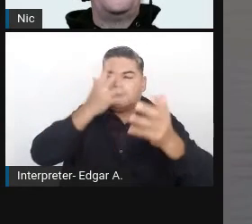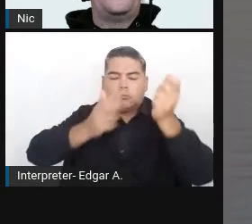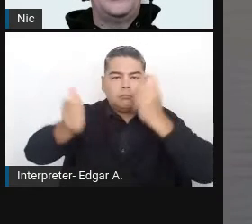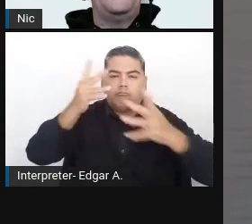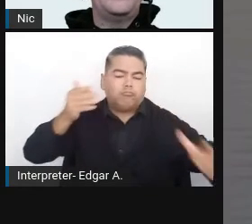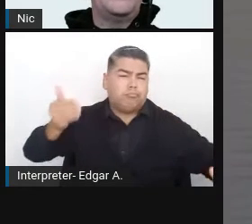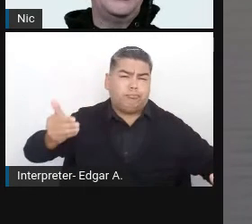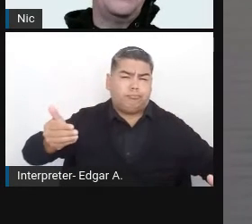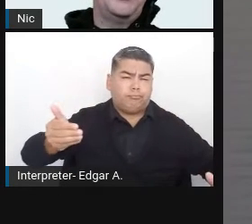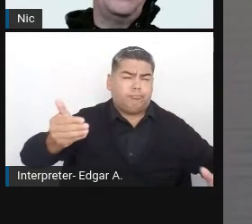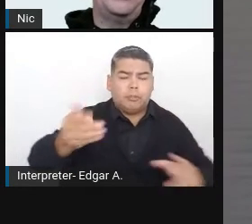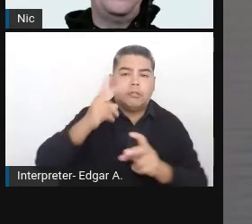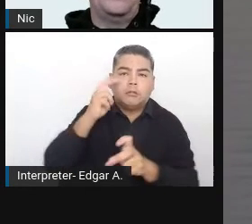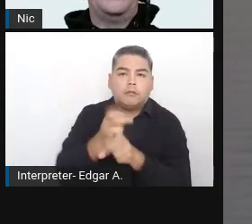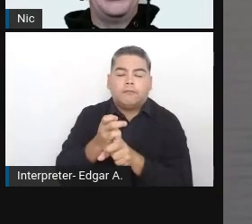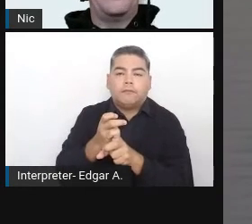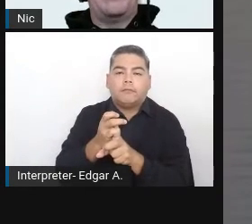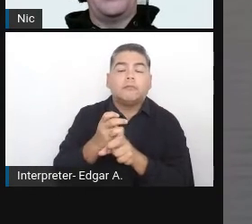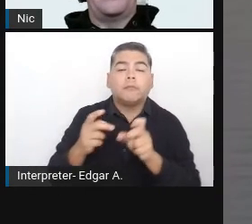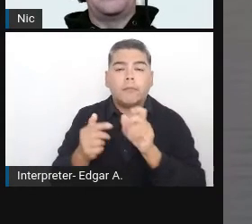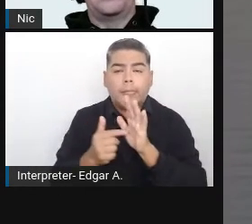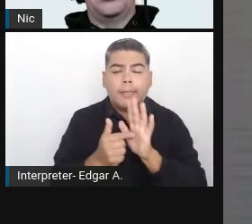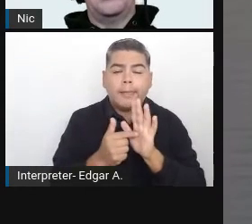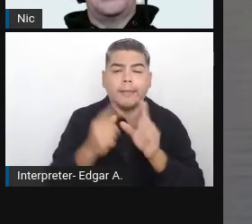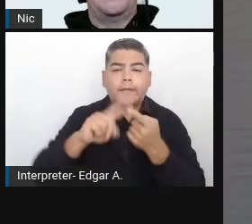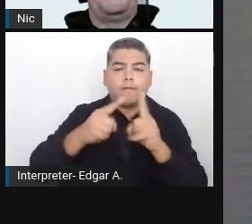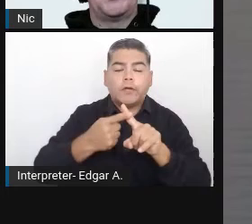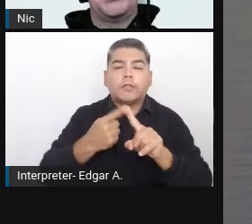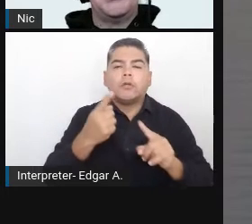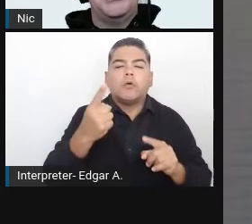A friend recently compared it to a death by 1,000 cuts.